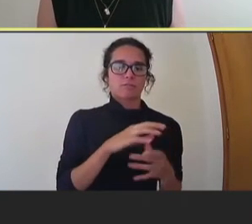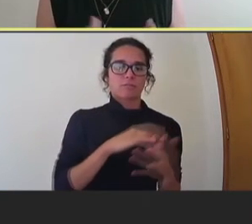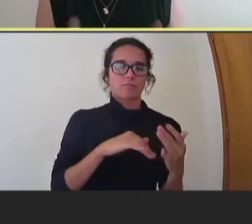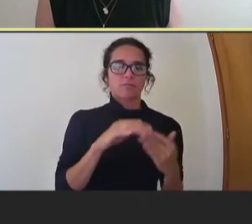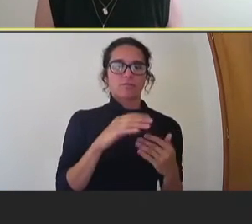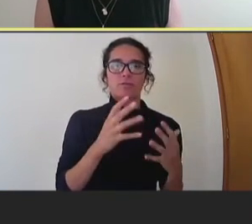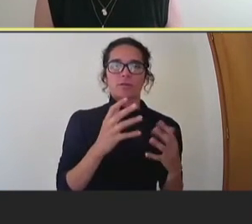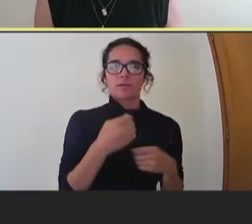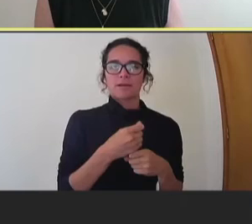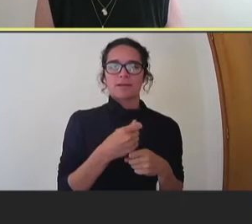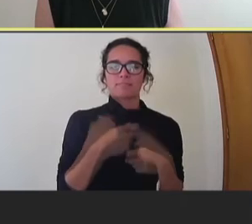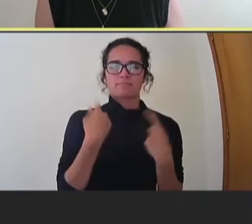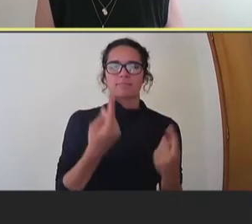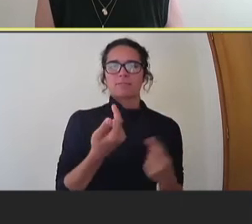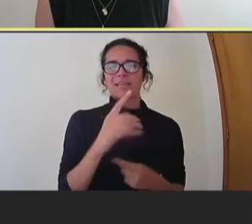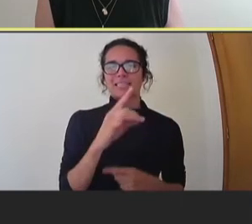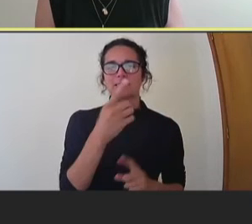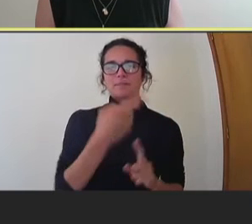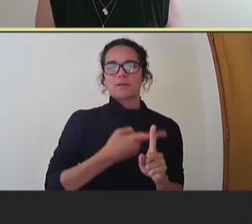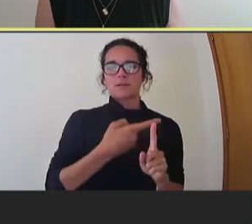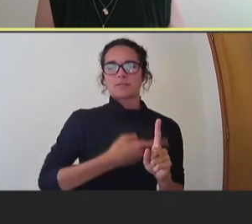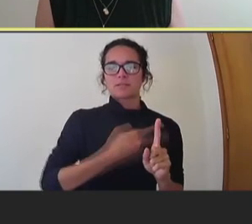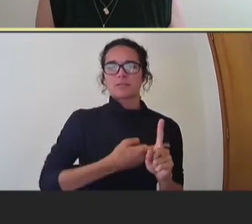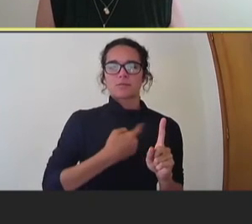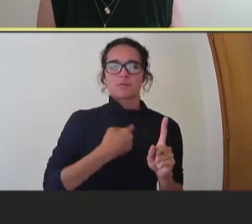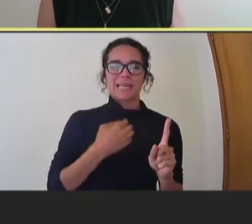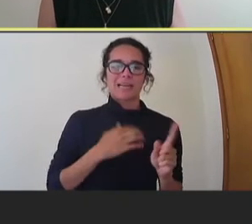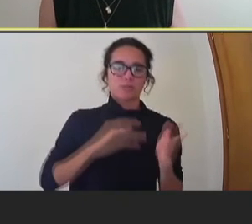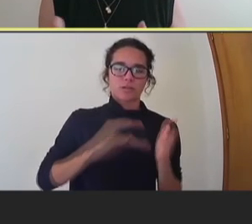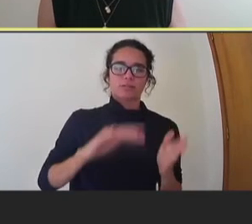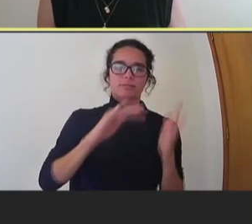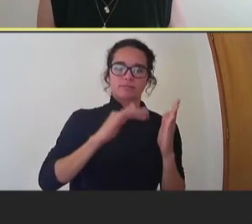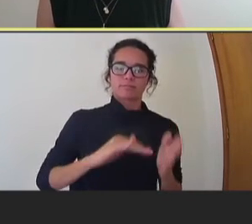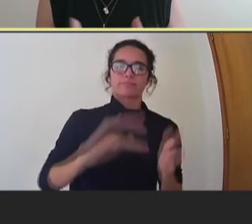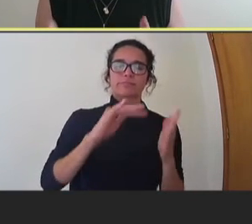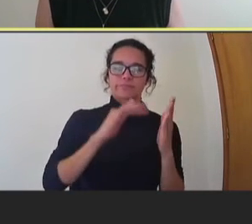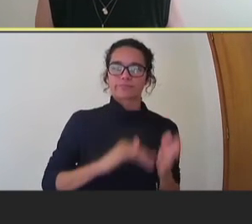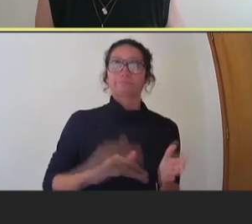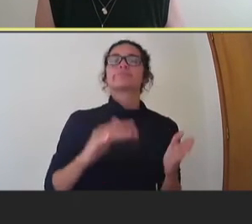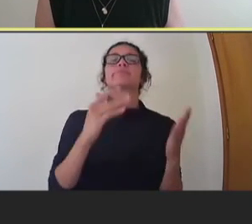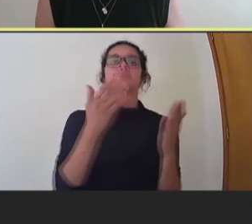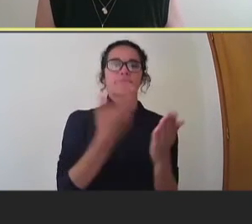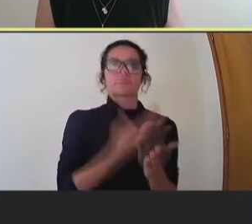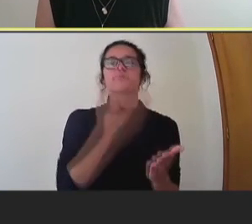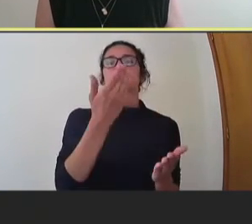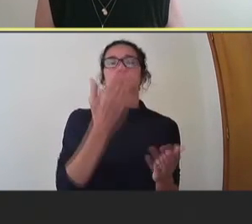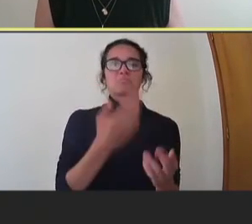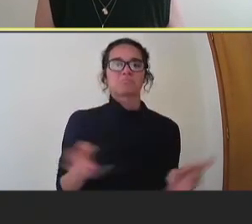we have clinical studies on going on. And we were absolutely thrilled to get this award to